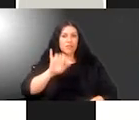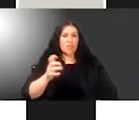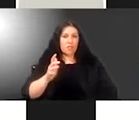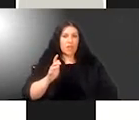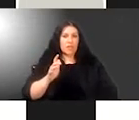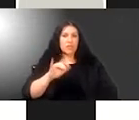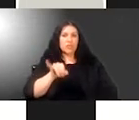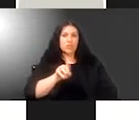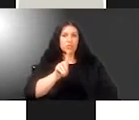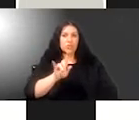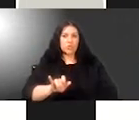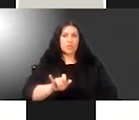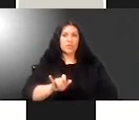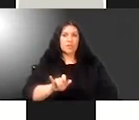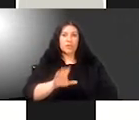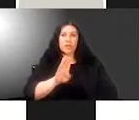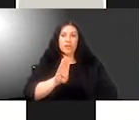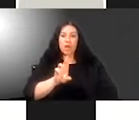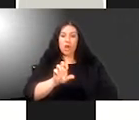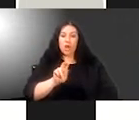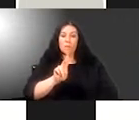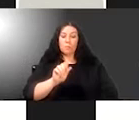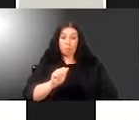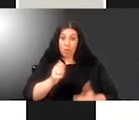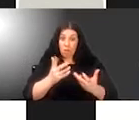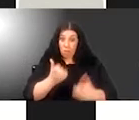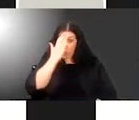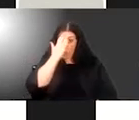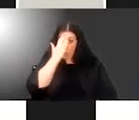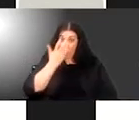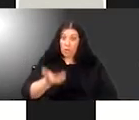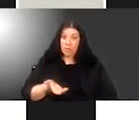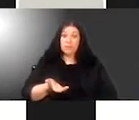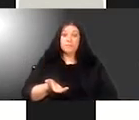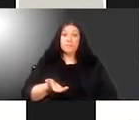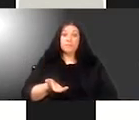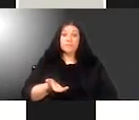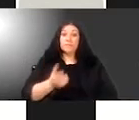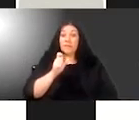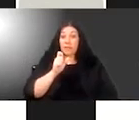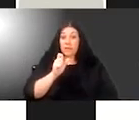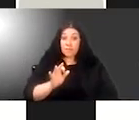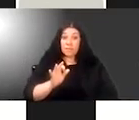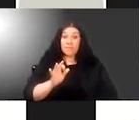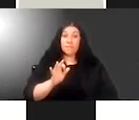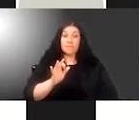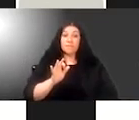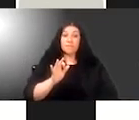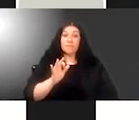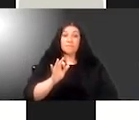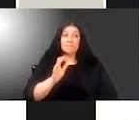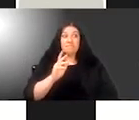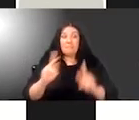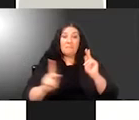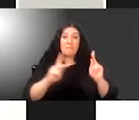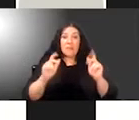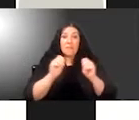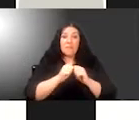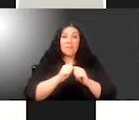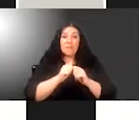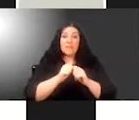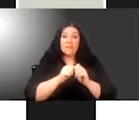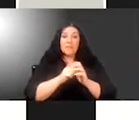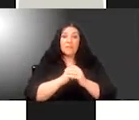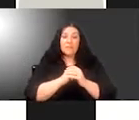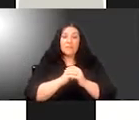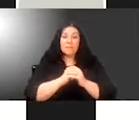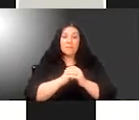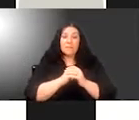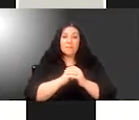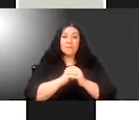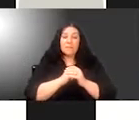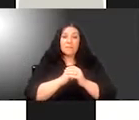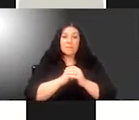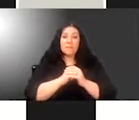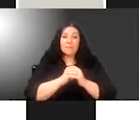So I think you answered this one. Judy, Brenda wants to know if people were -- were people with disabilities afraid of rationed care during the polio epidemic, like they are during COVID-19?